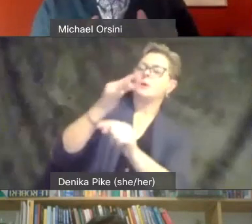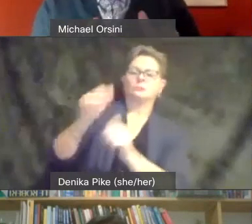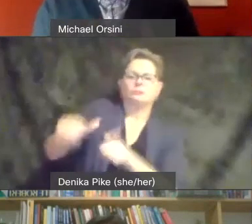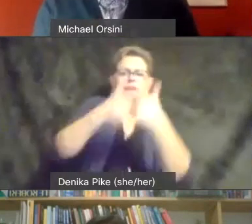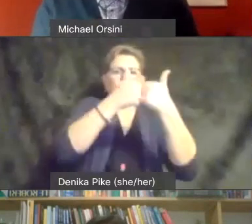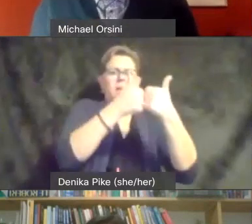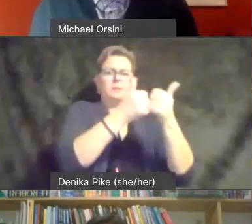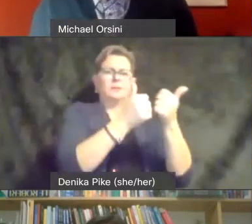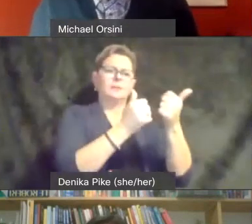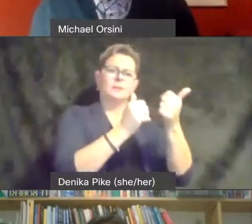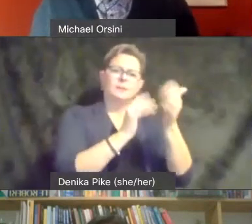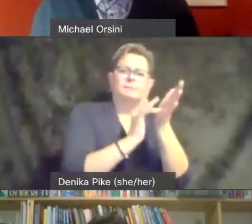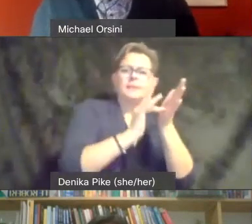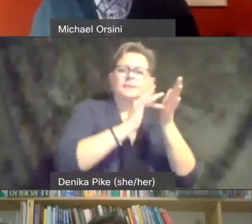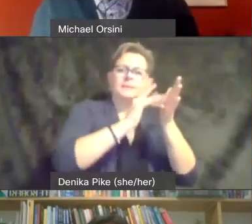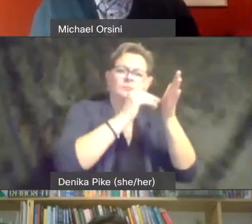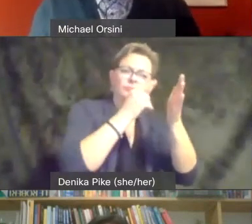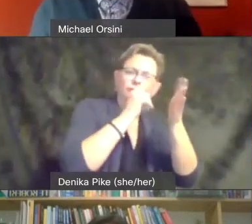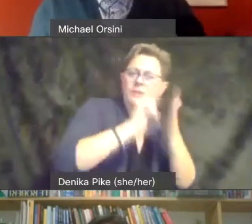Uh, having this kind of dark side, which is, you know.